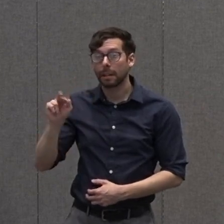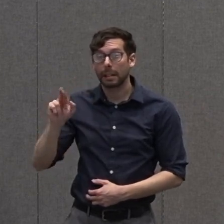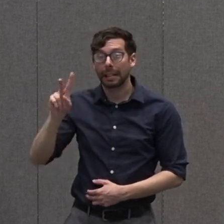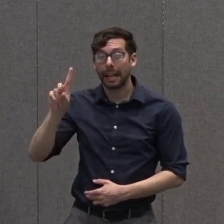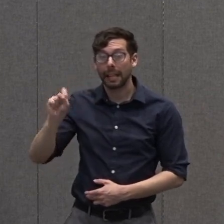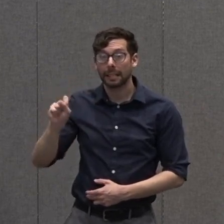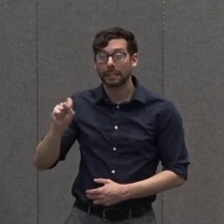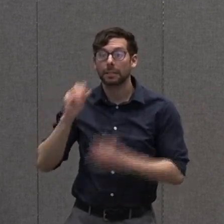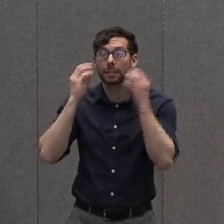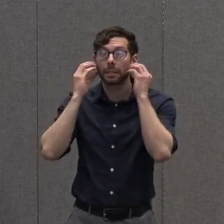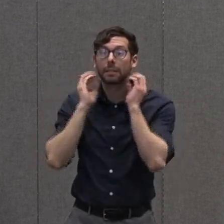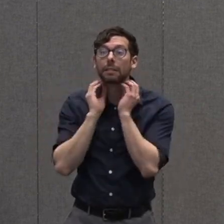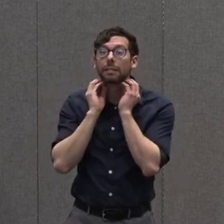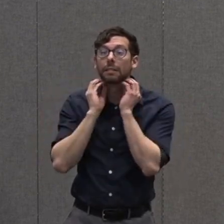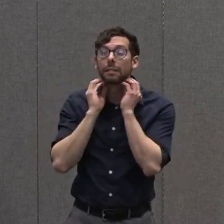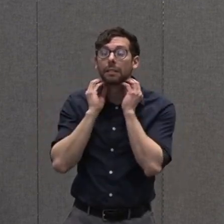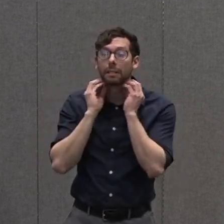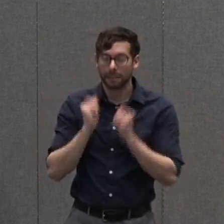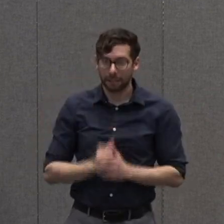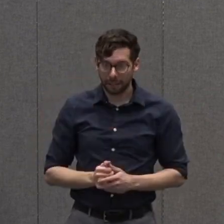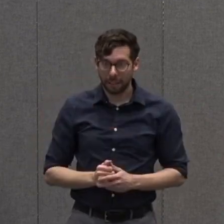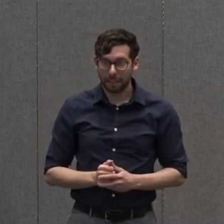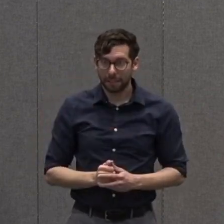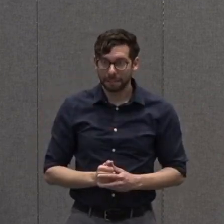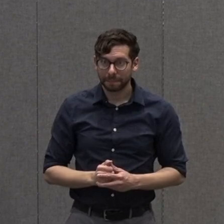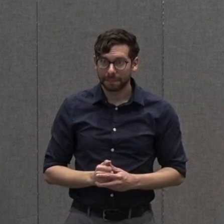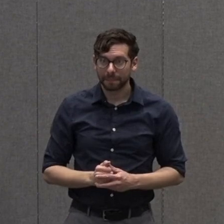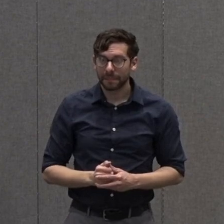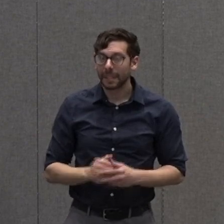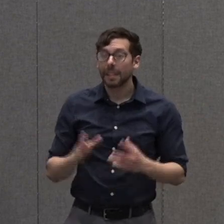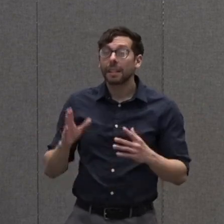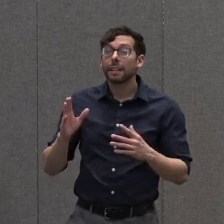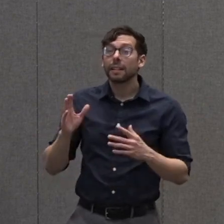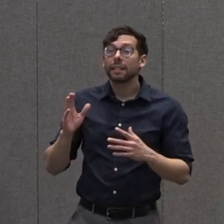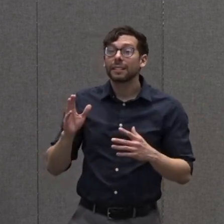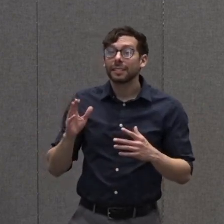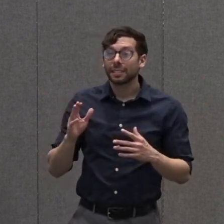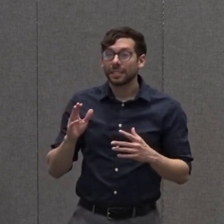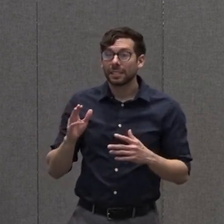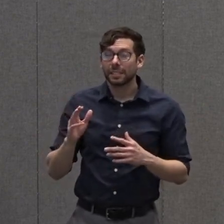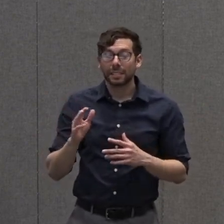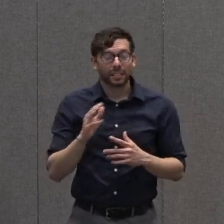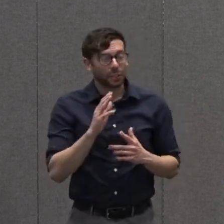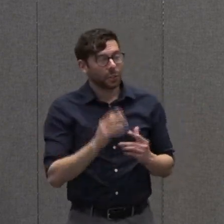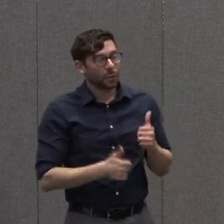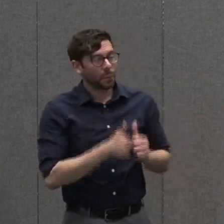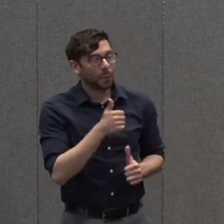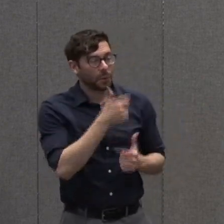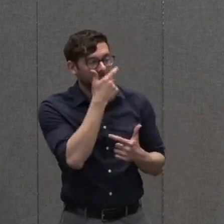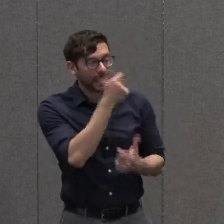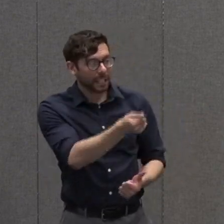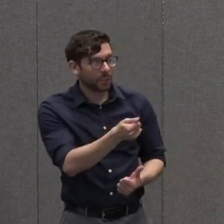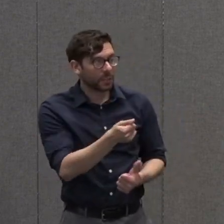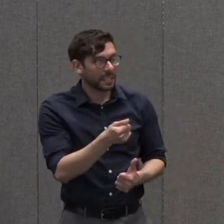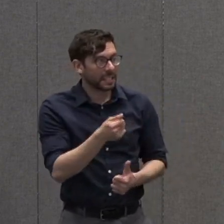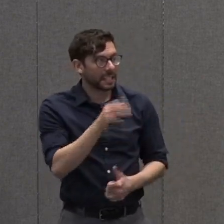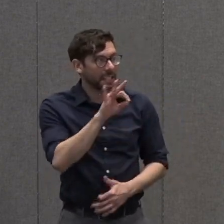She has grooved teeth, let me move her up. And she has the most interesting feet. So here she comes, and Bob's gonna bring her up.